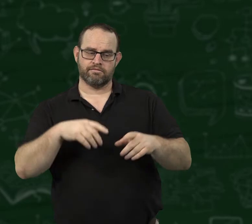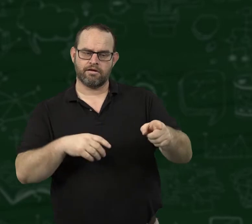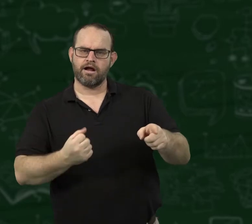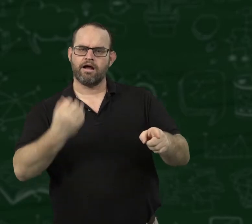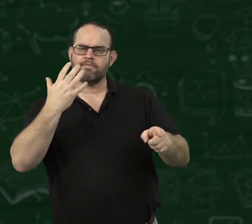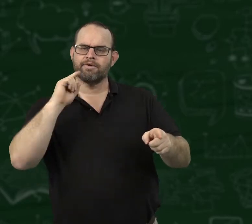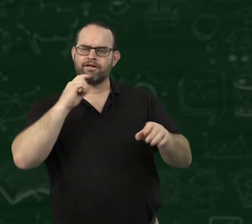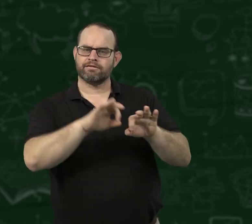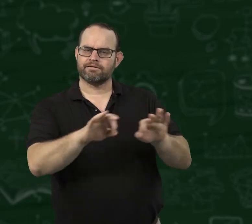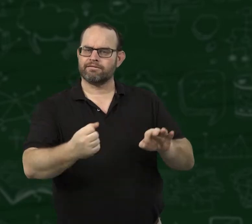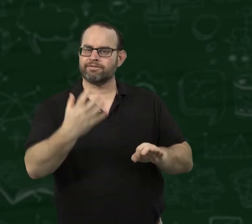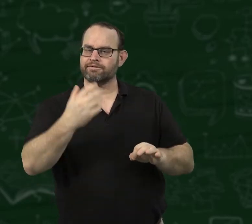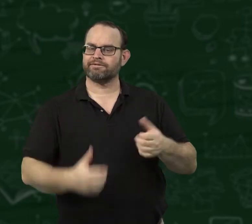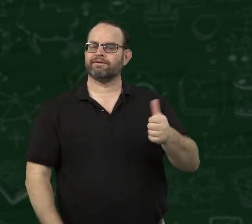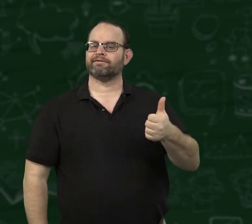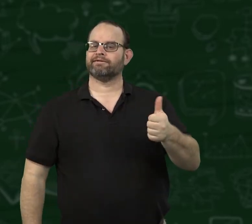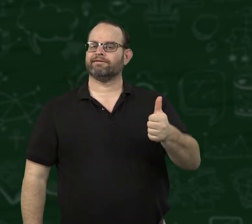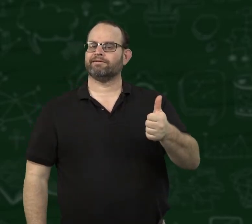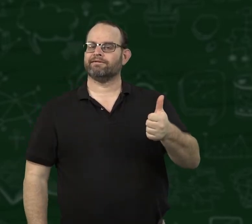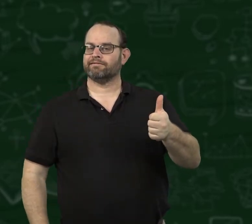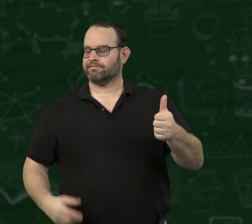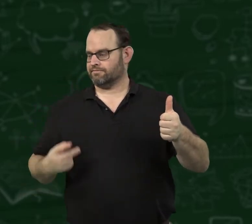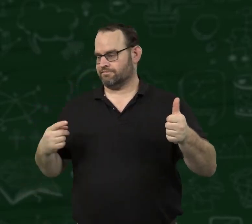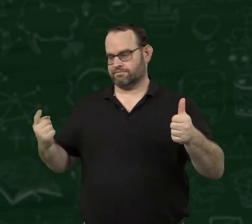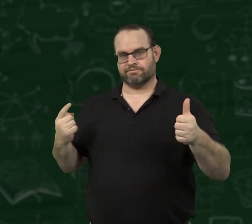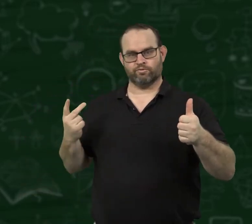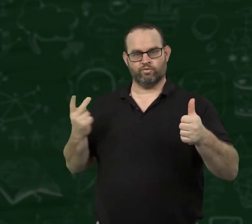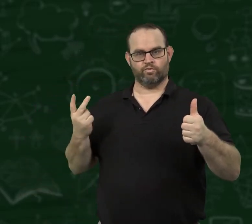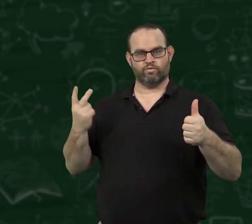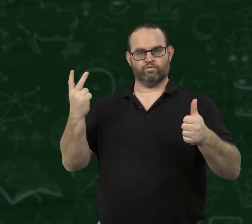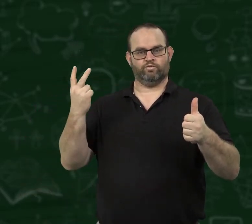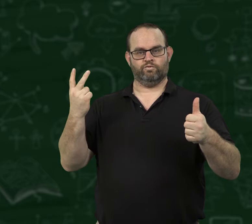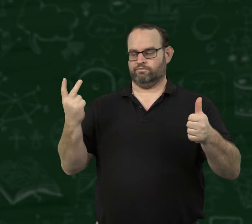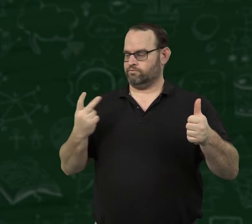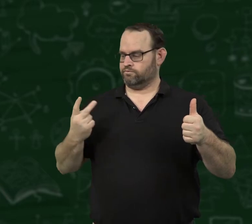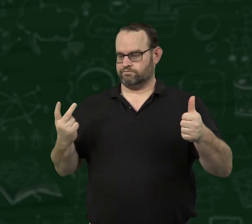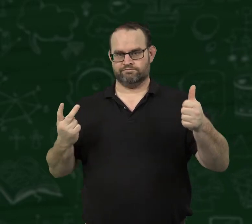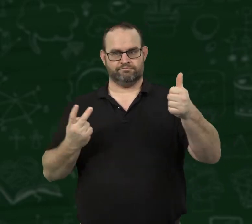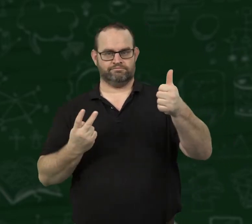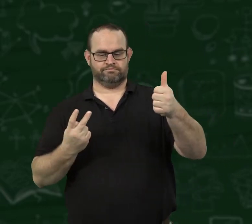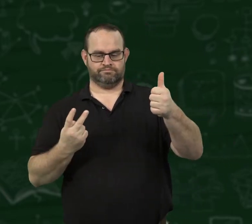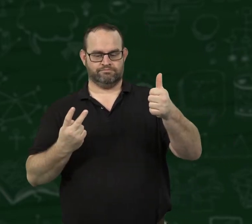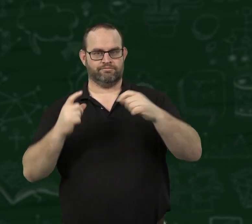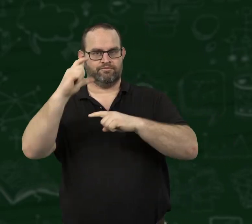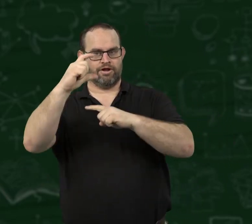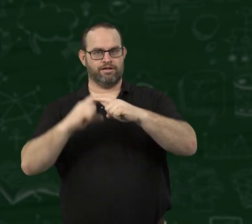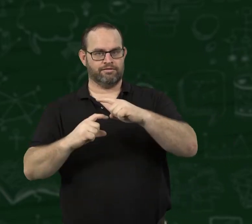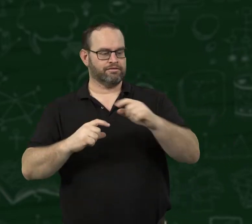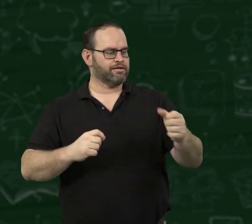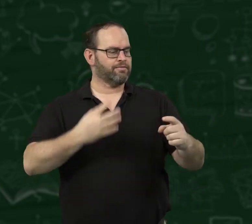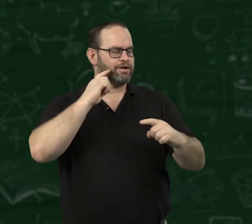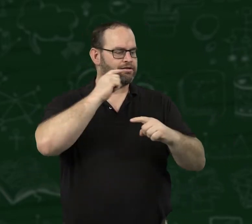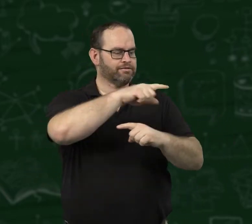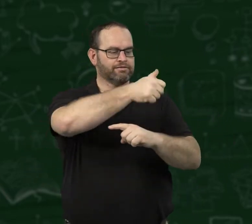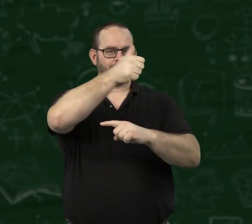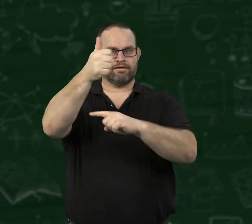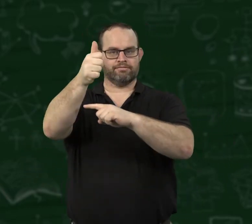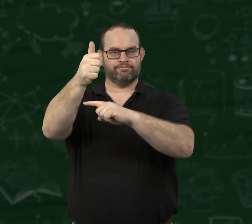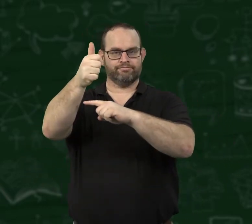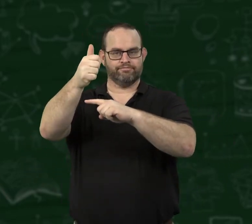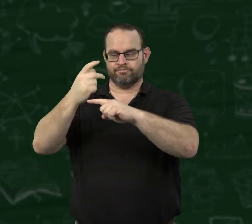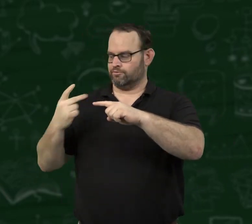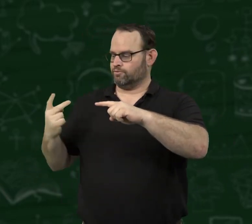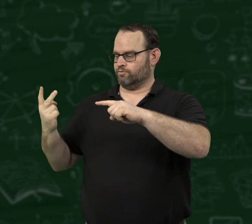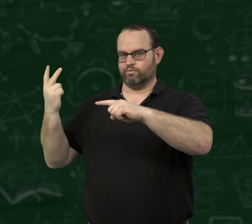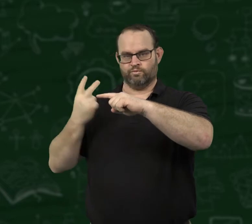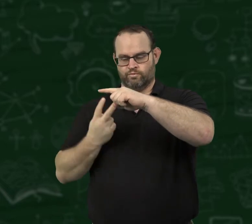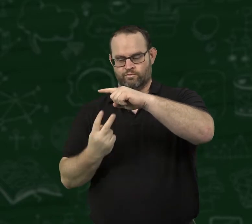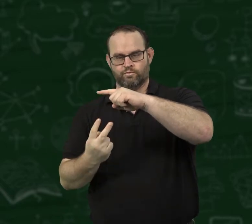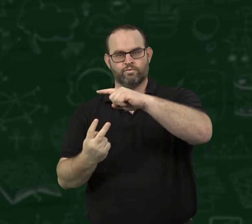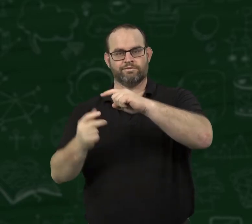The total pieces of candy, 10, would be the numerator. The number of people, 2, would be the denominator.